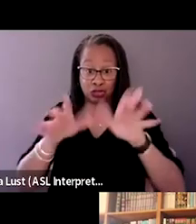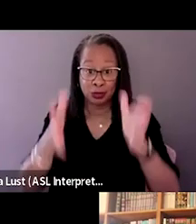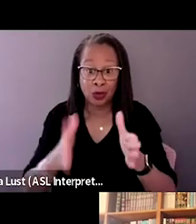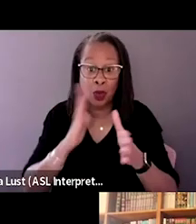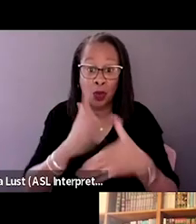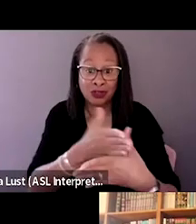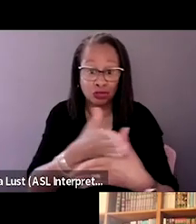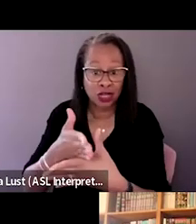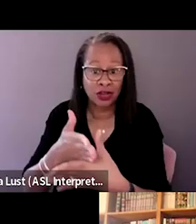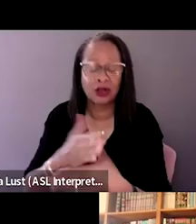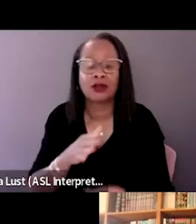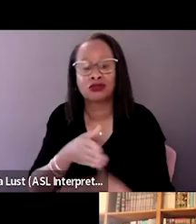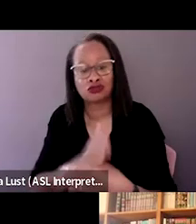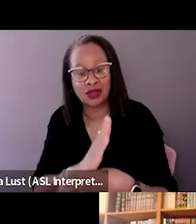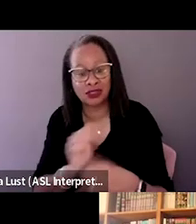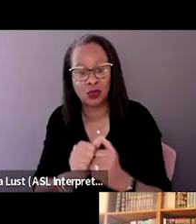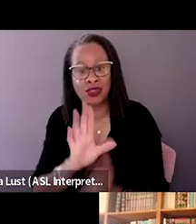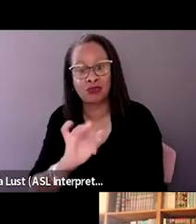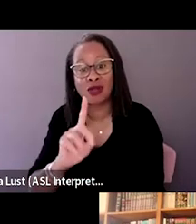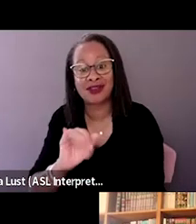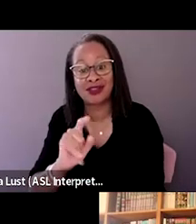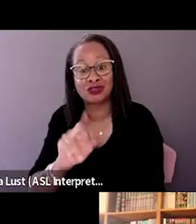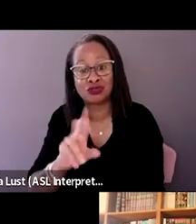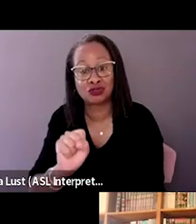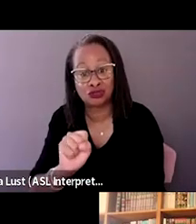the rights with the broadcasters and is going...